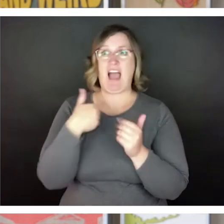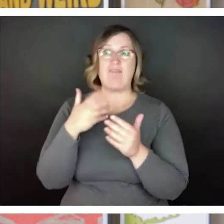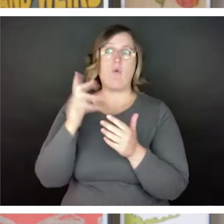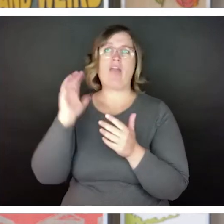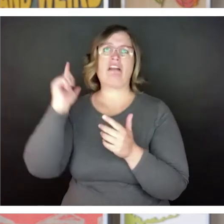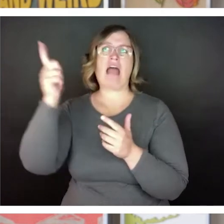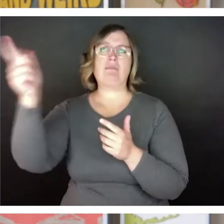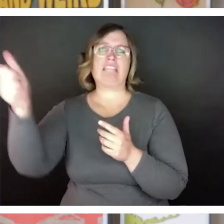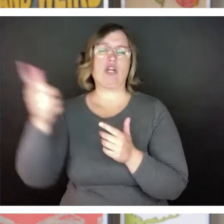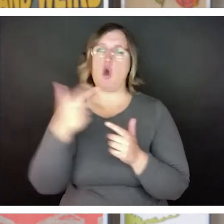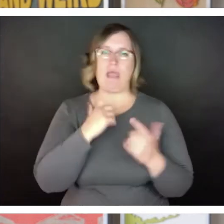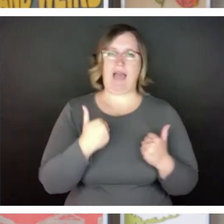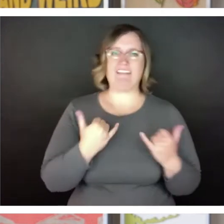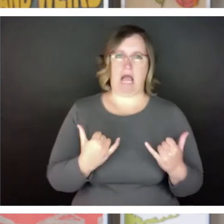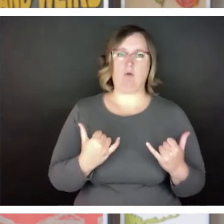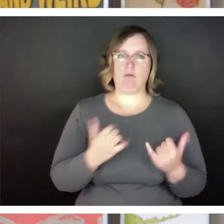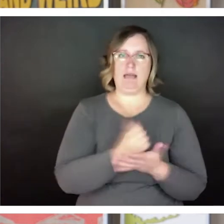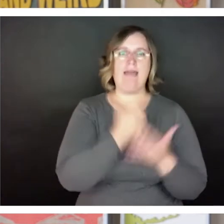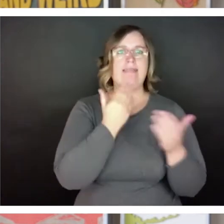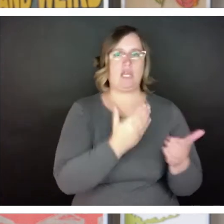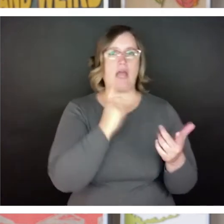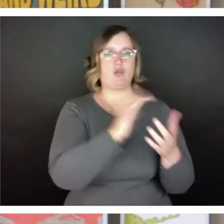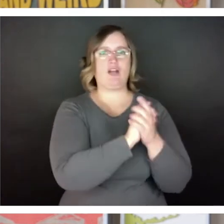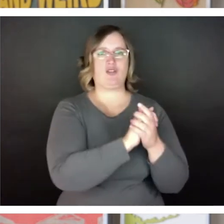Thank you and congratulations to the class of 2021.